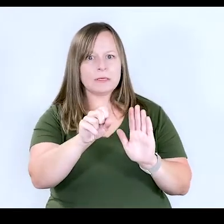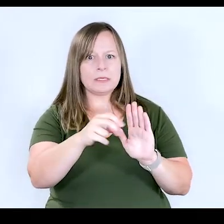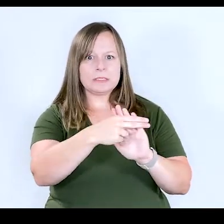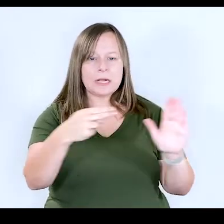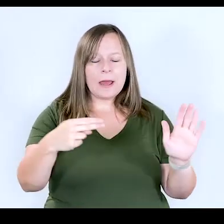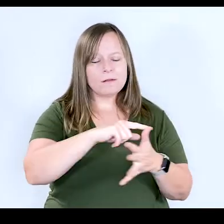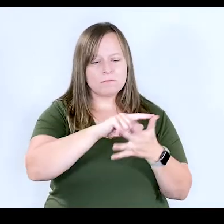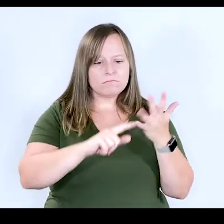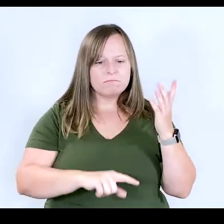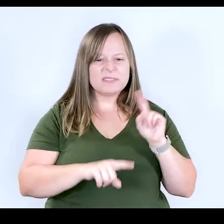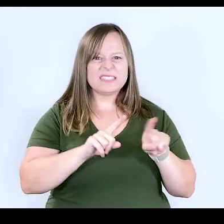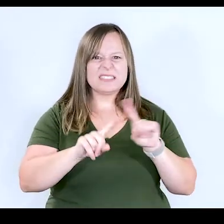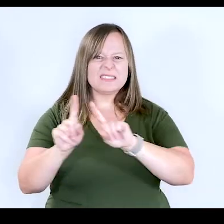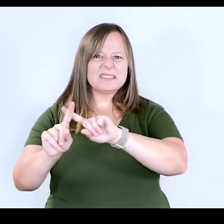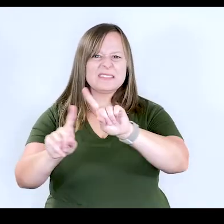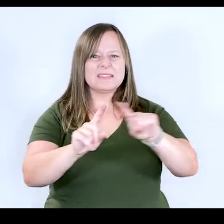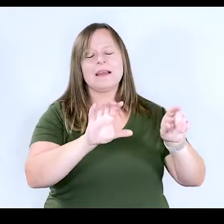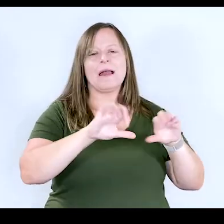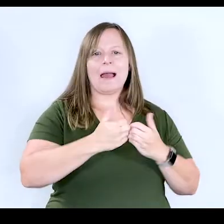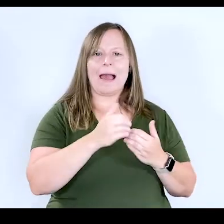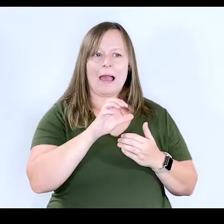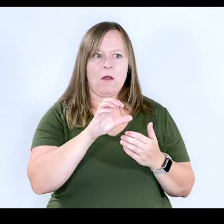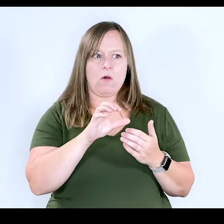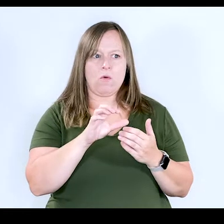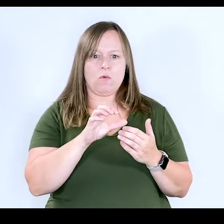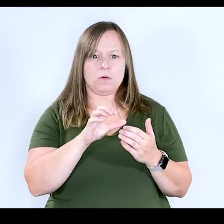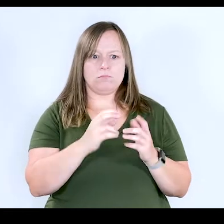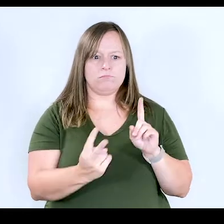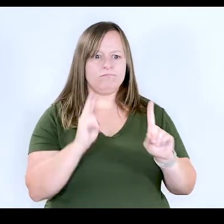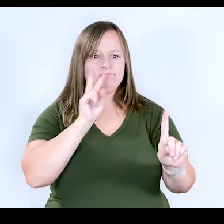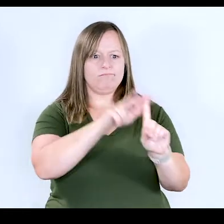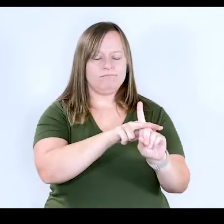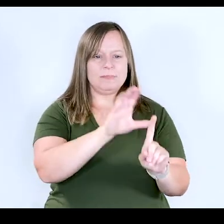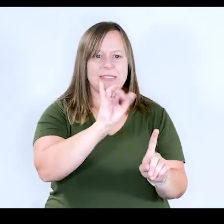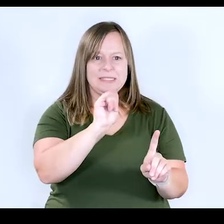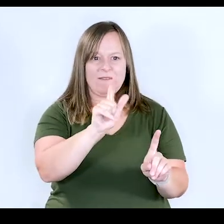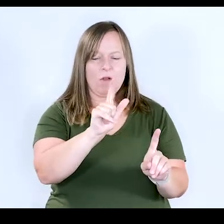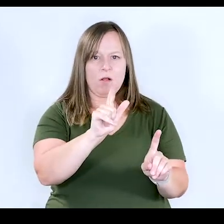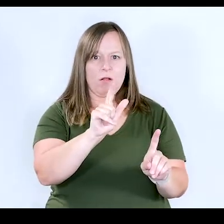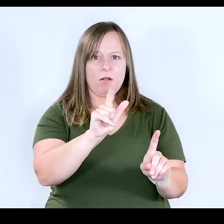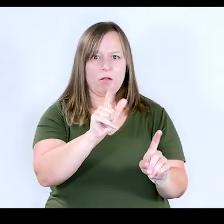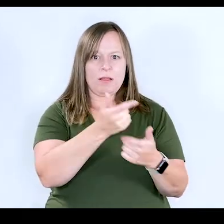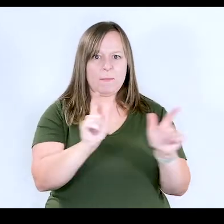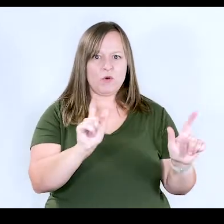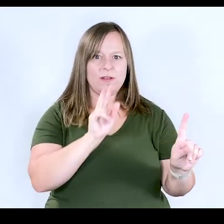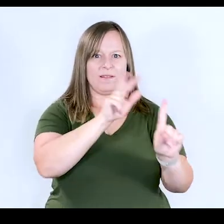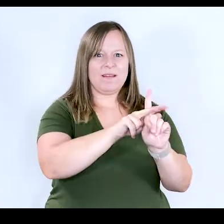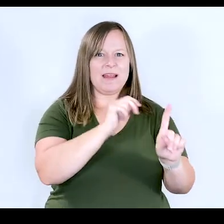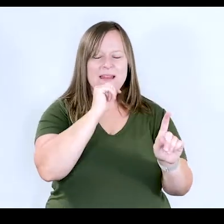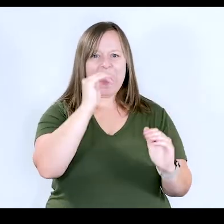And so we know that how civil liberties are applied is inequitable.